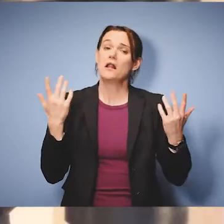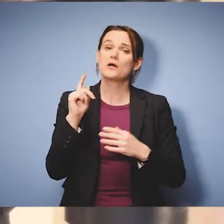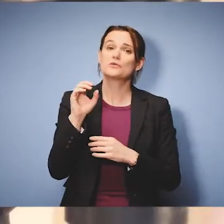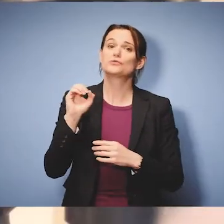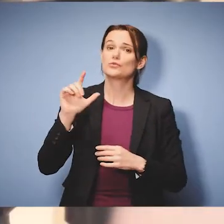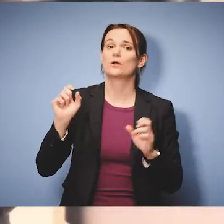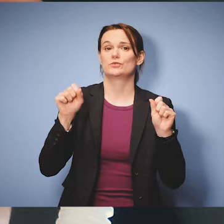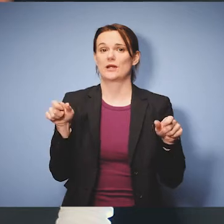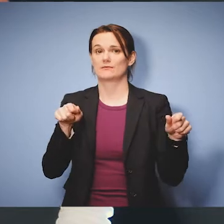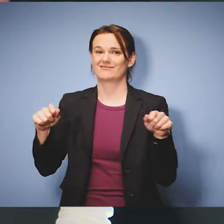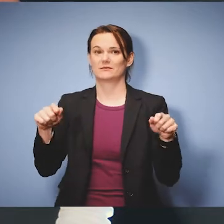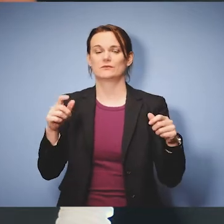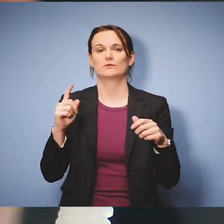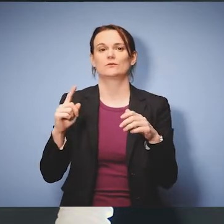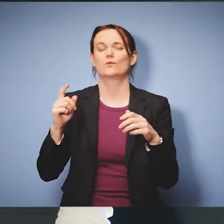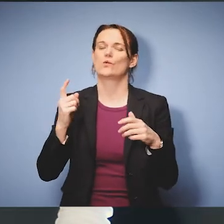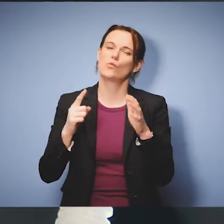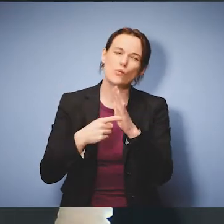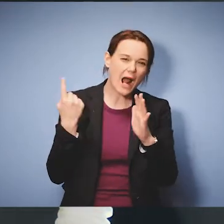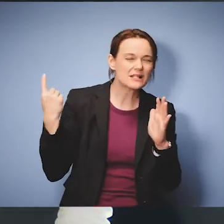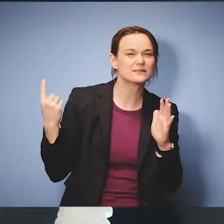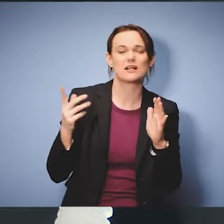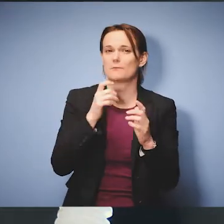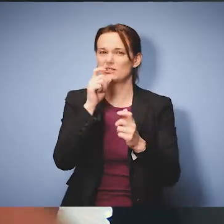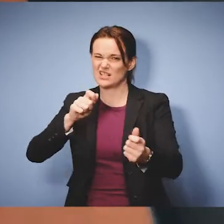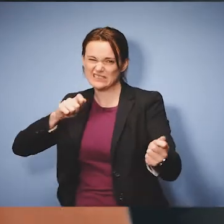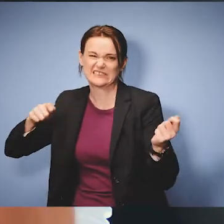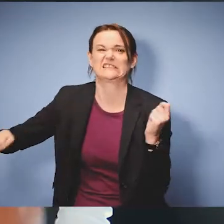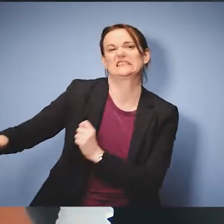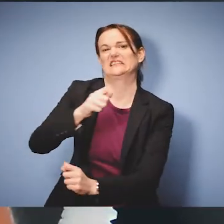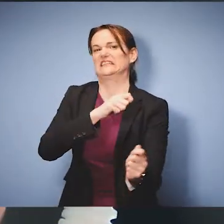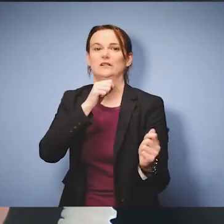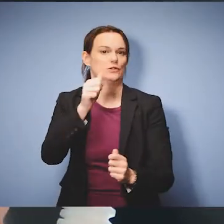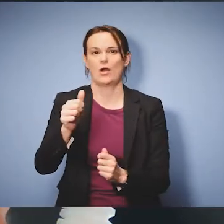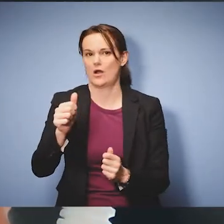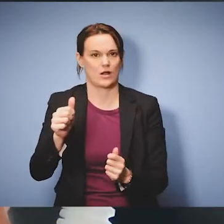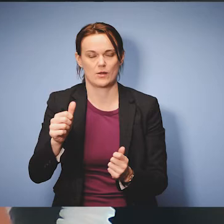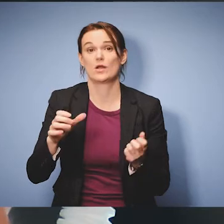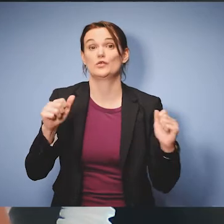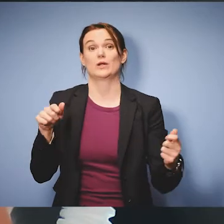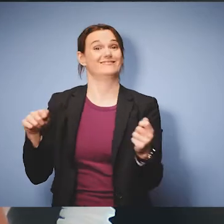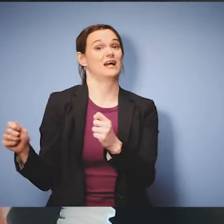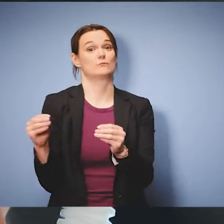we take a wrench and give it a full turn or maybe even just a quarter turn. We can always tighten after the fact